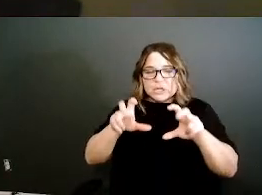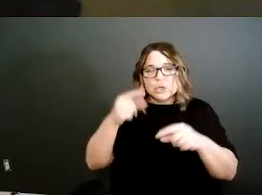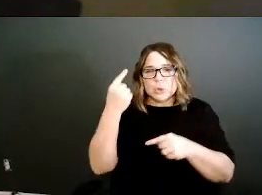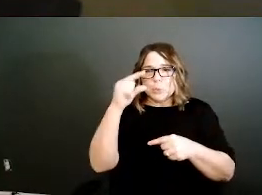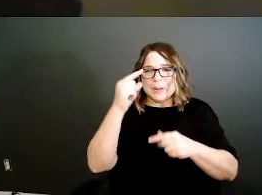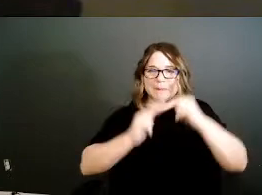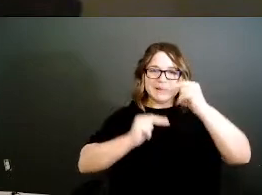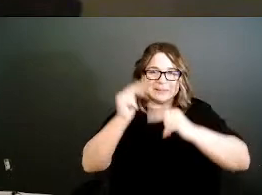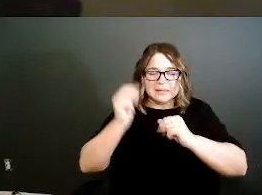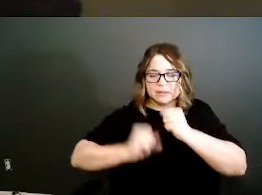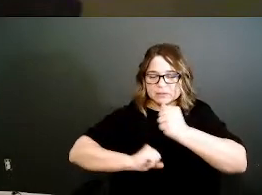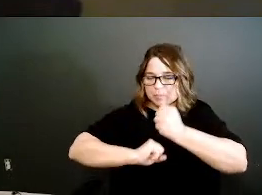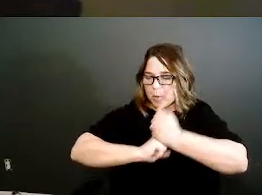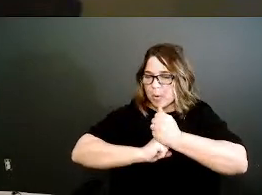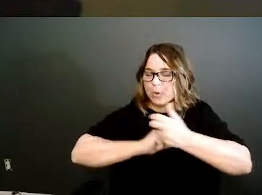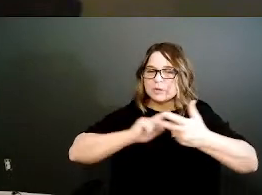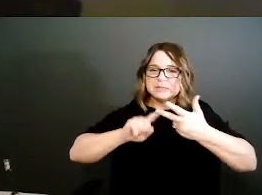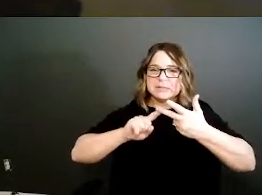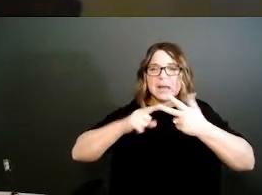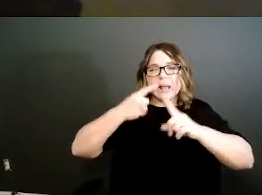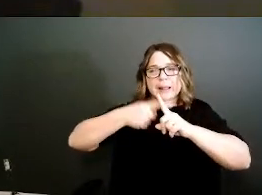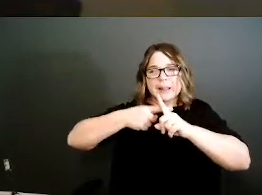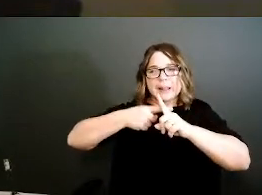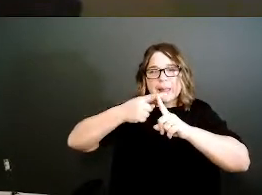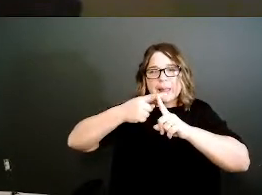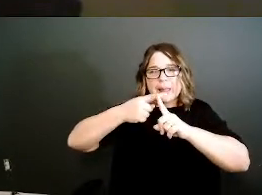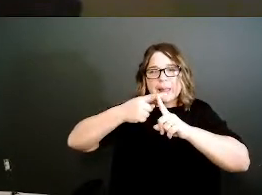AND I'M VERY GRATEFUL TO EVERYONE AS WELL WHO HAS PARTICIPATED SO FAR.